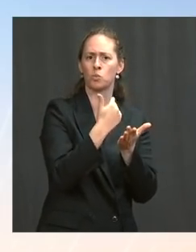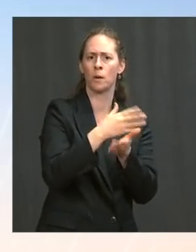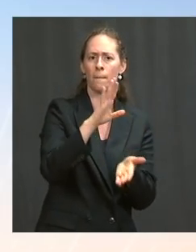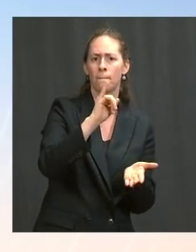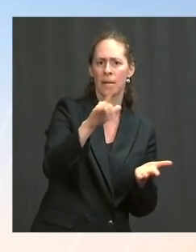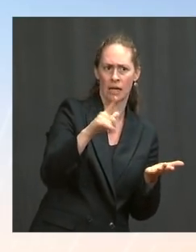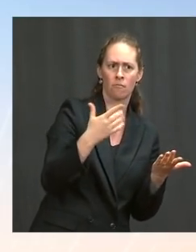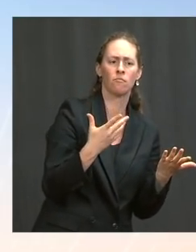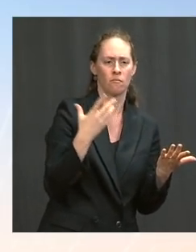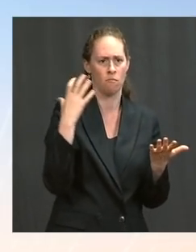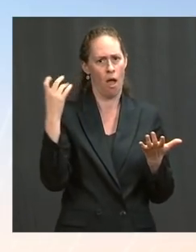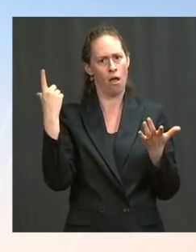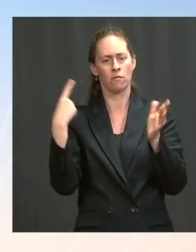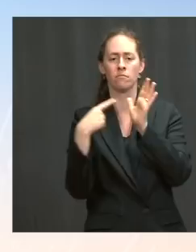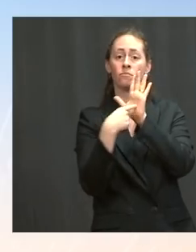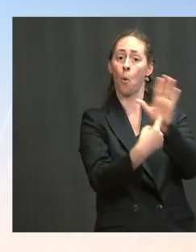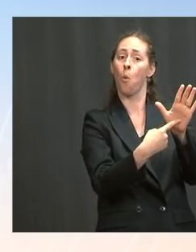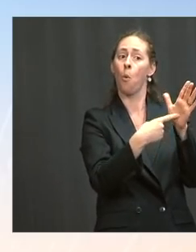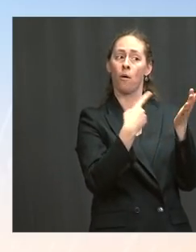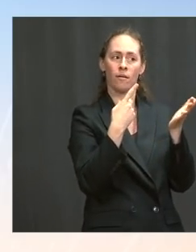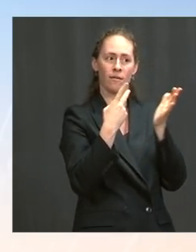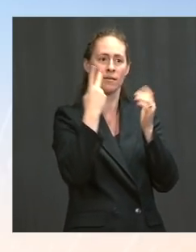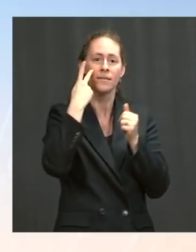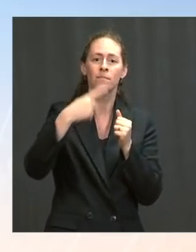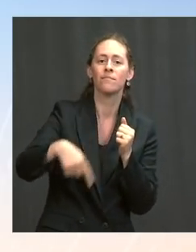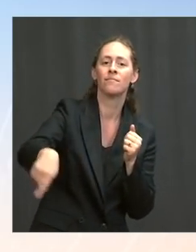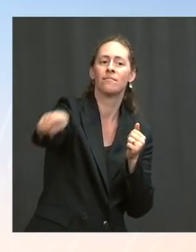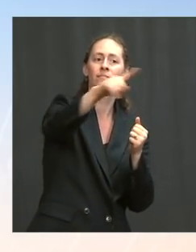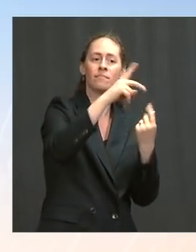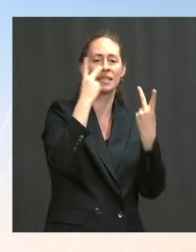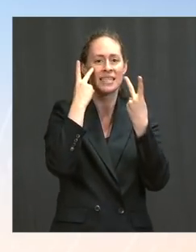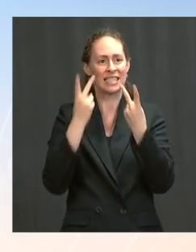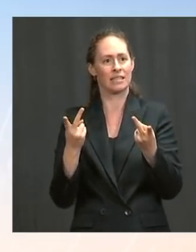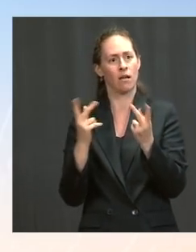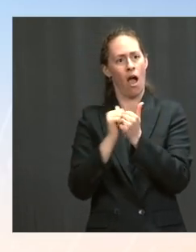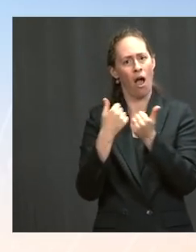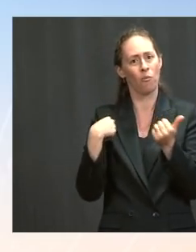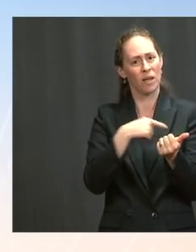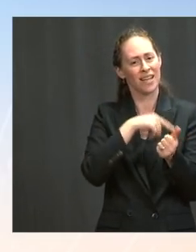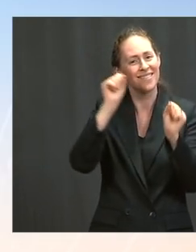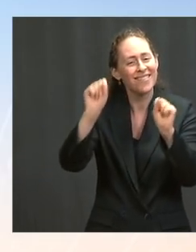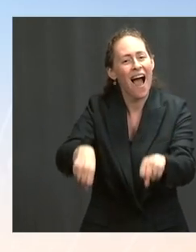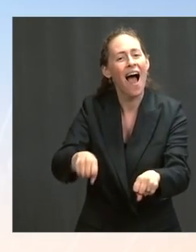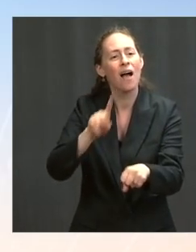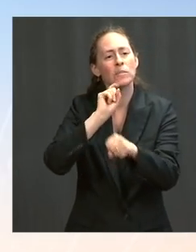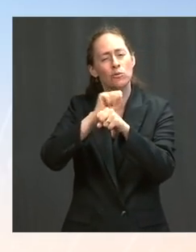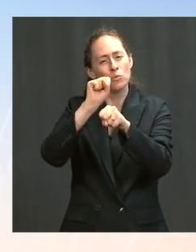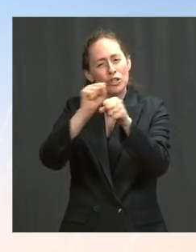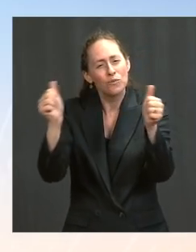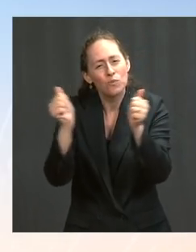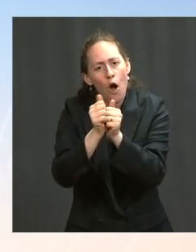to the public about how officials are working together to deliver for them. And that's exactly what he's going to do tomorrow.